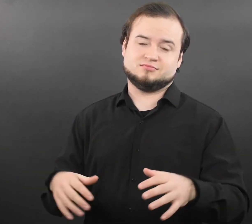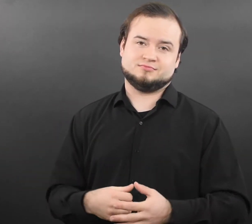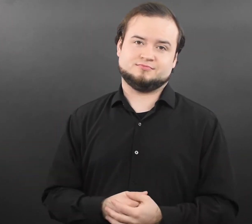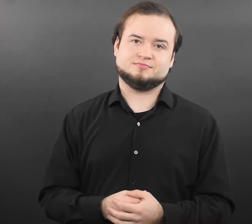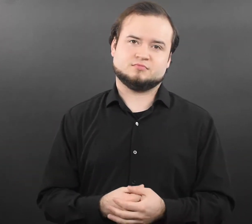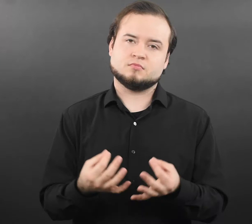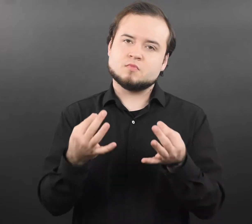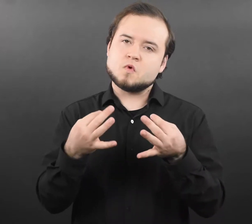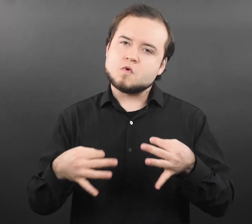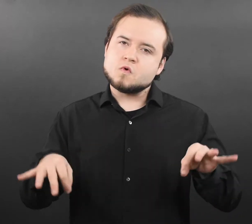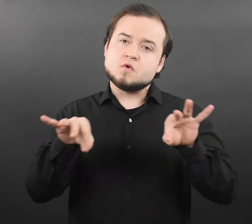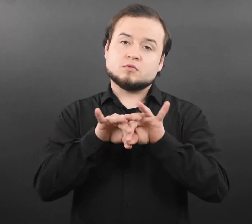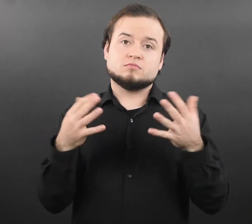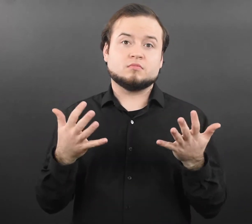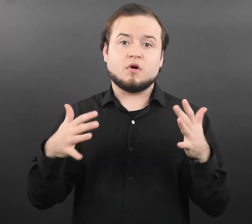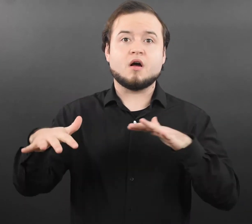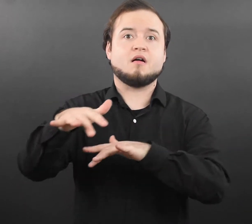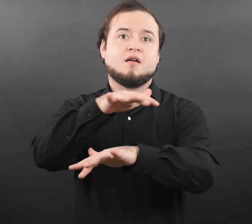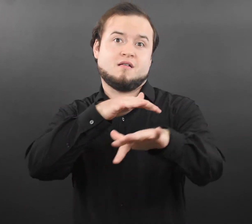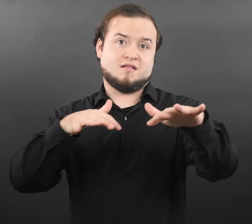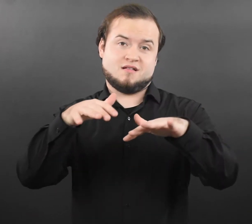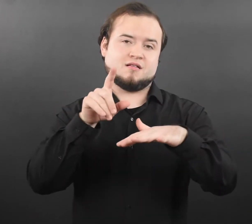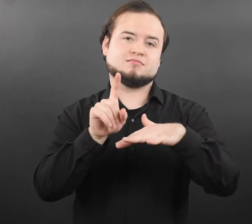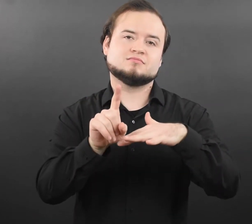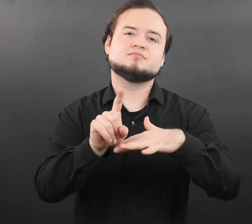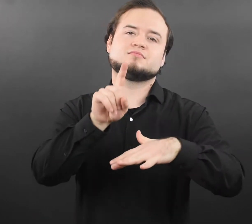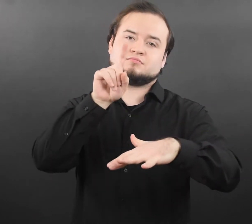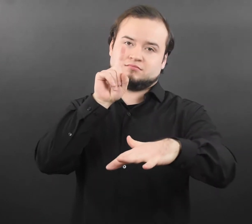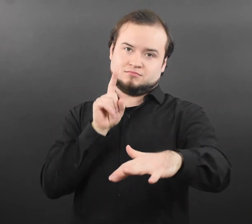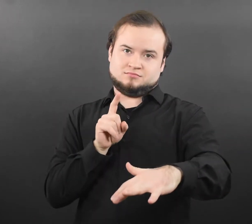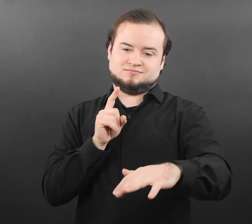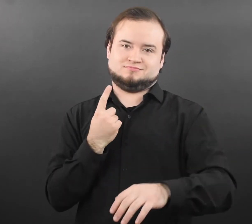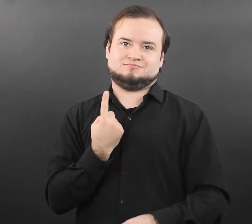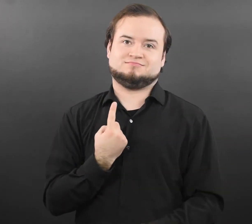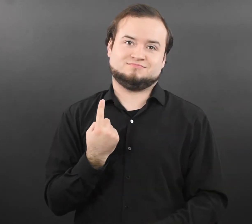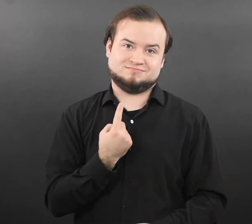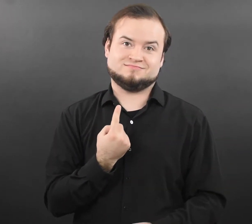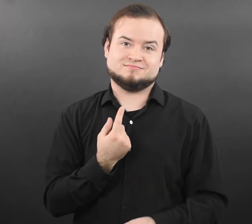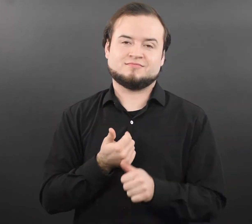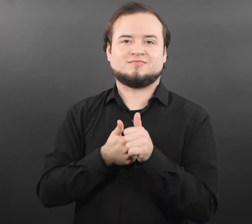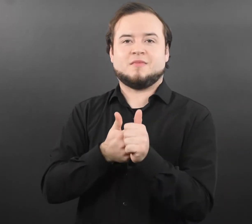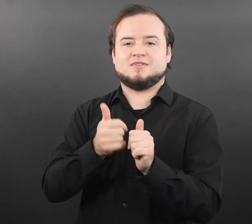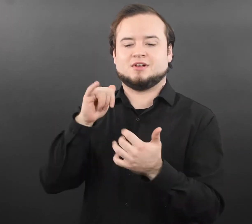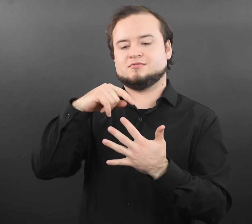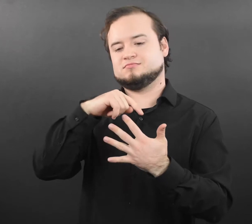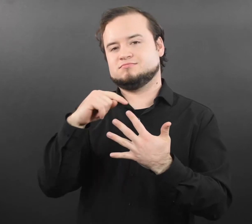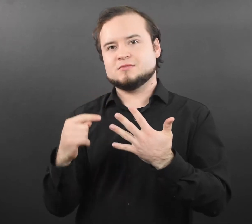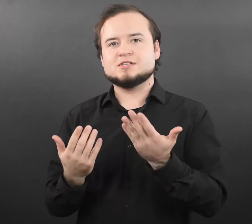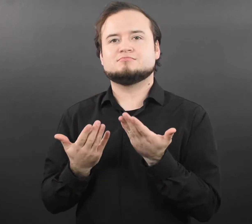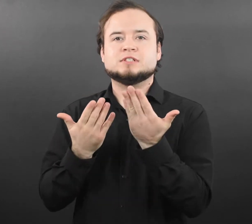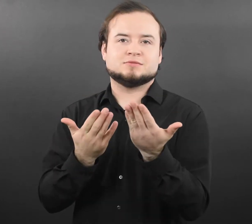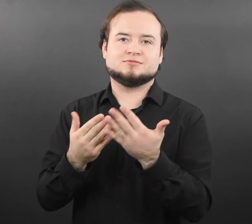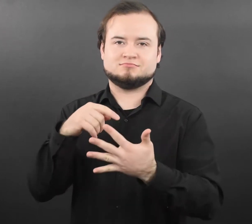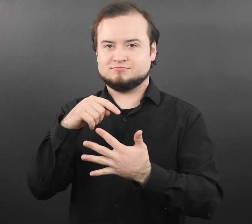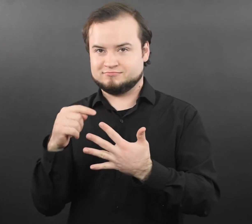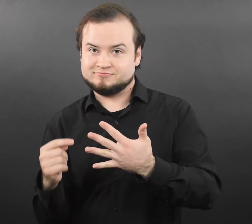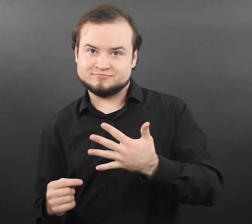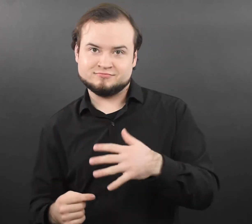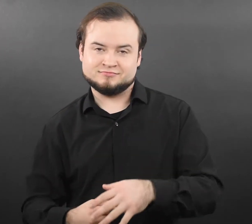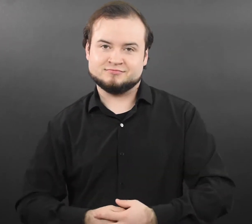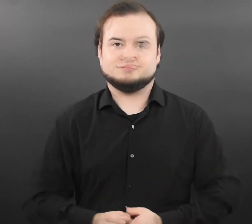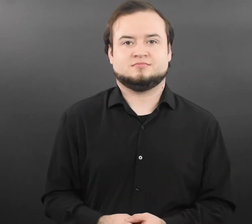It is important to separate yourself from others (isolate) and follow the recommendations below.